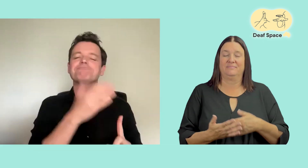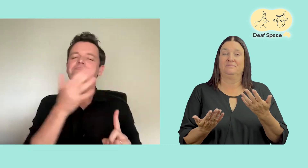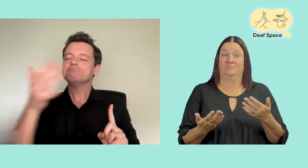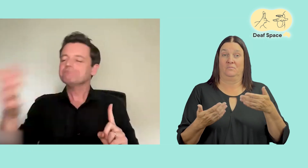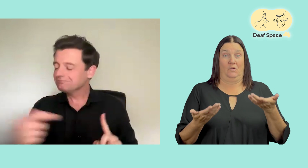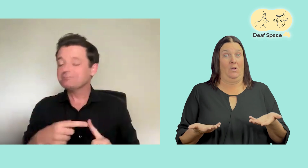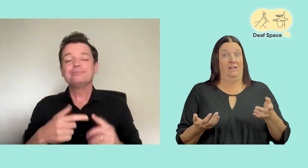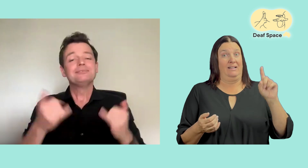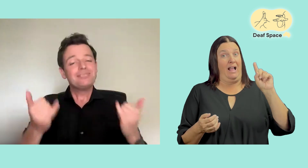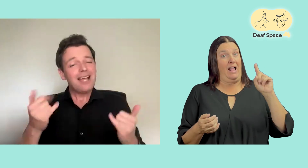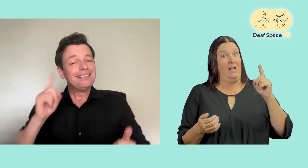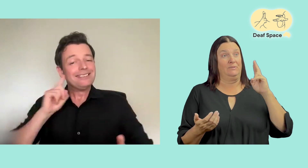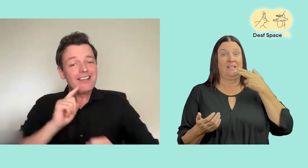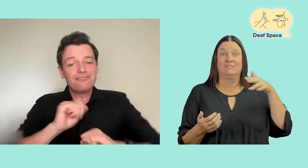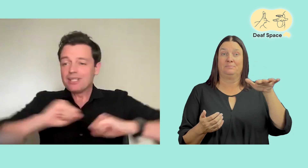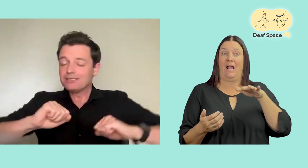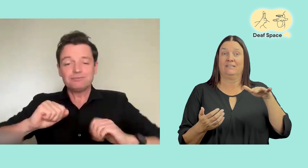Moving now to the present day,